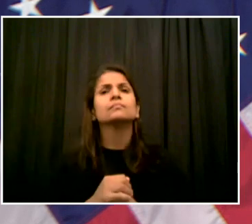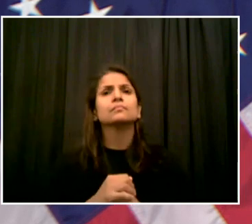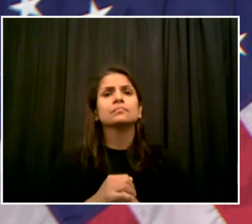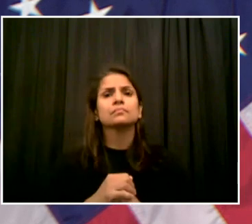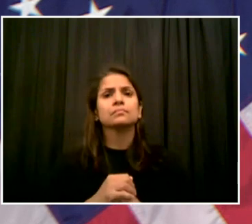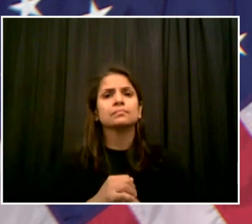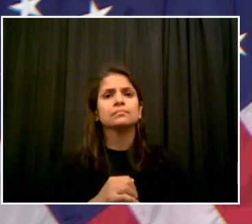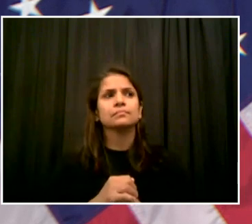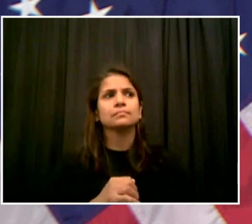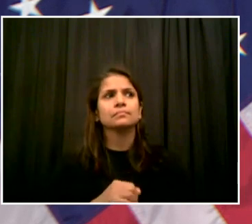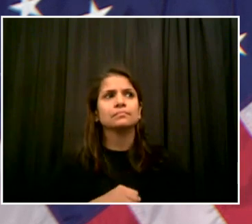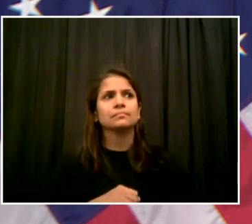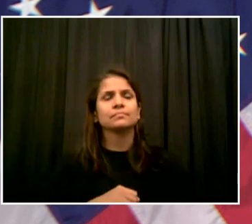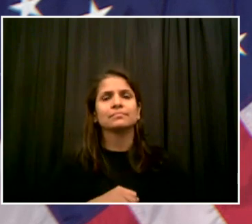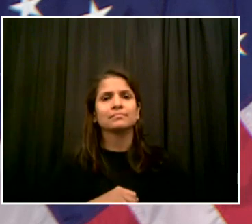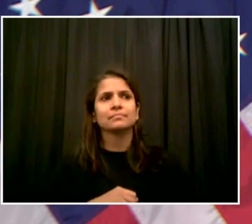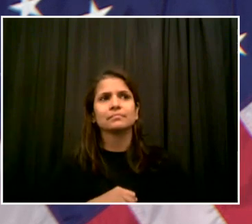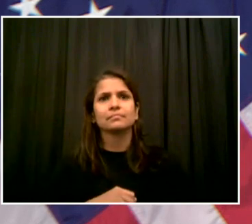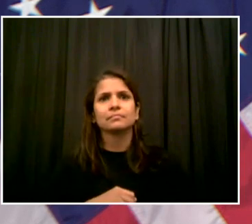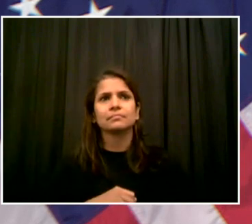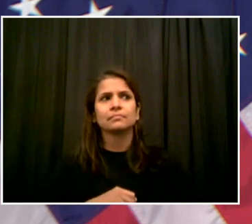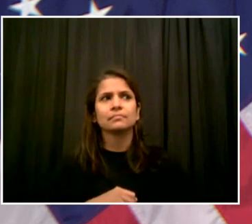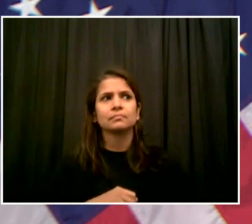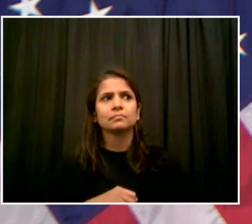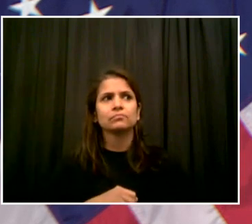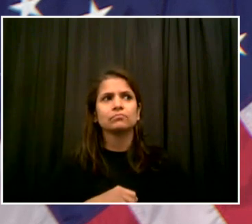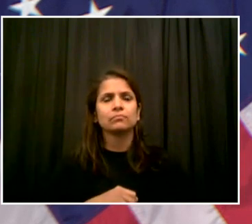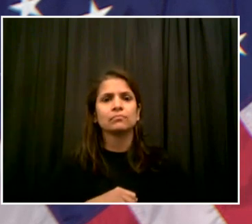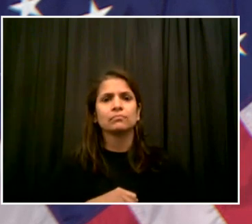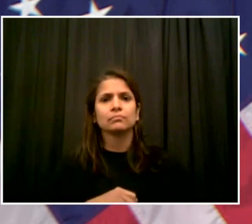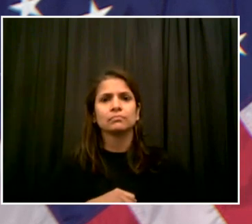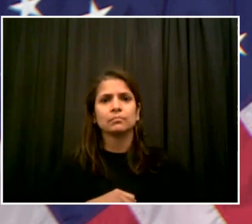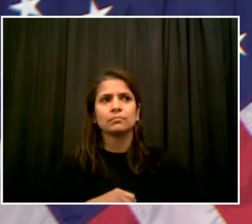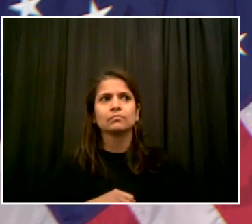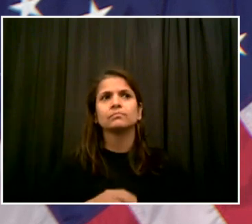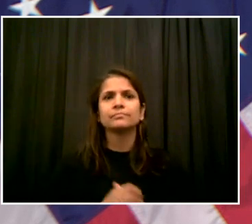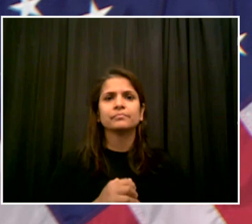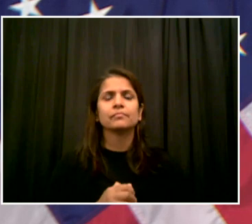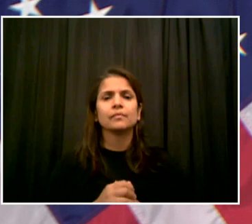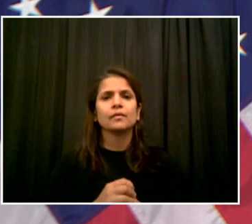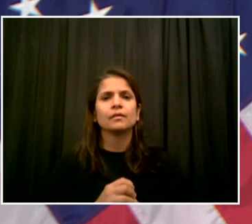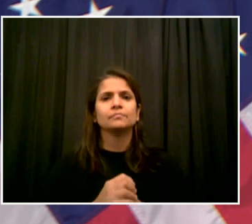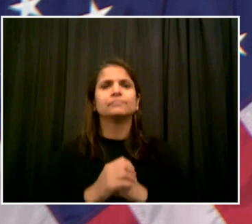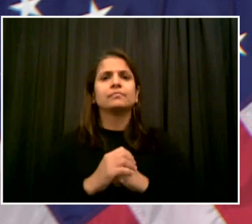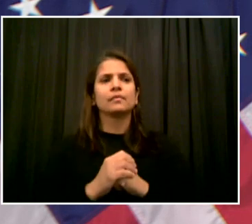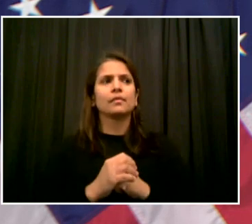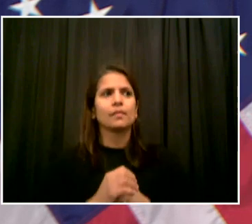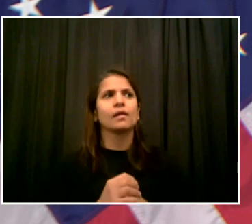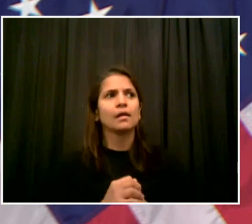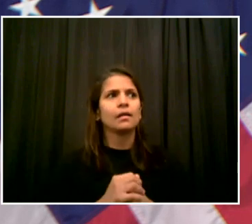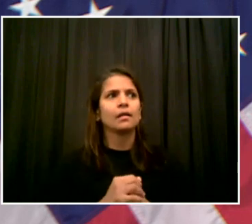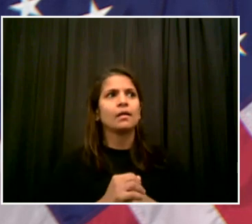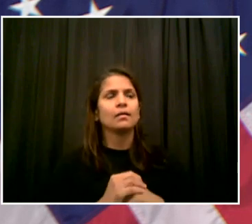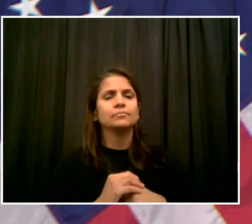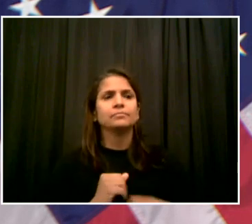NEW YORK CITY. AND FINALLY TO EVERYONE ELSE LISTENING, TO